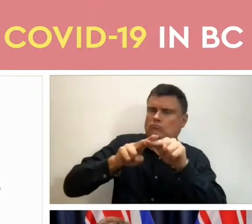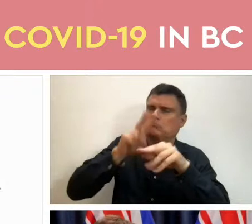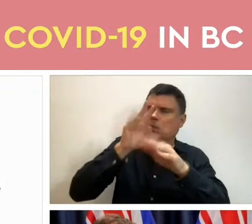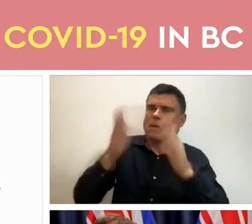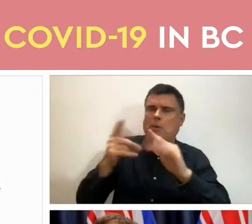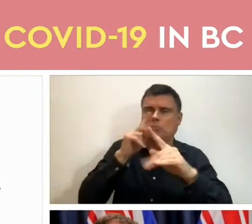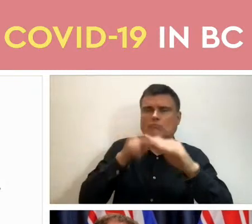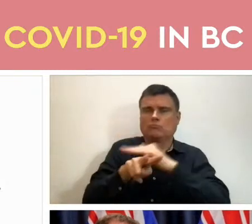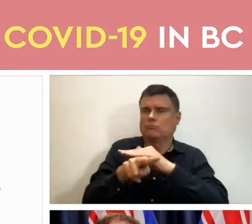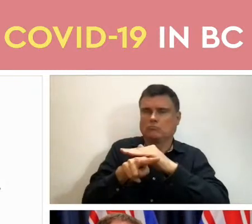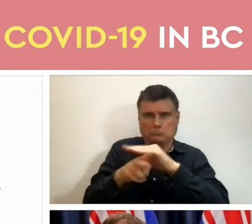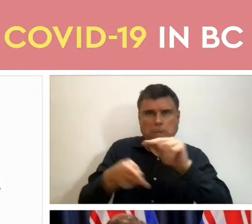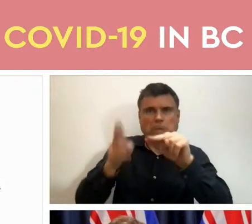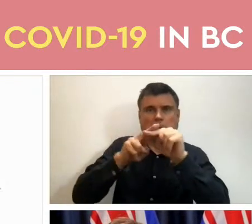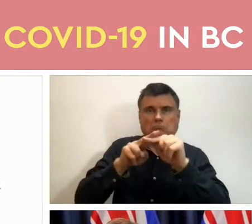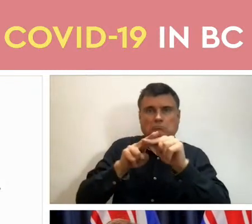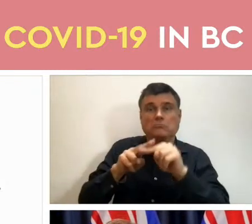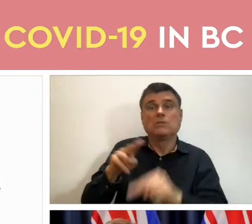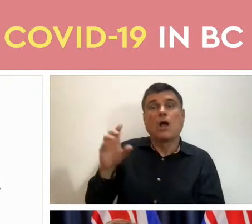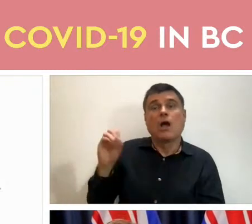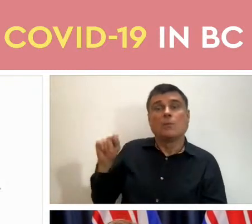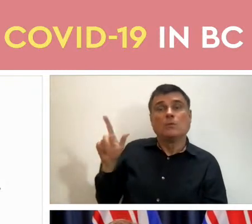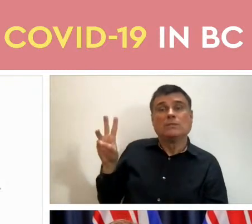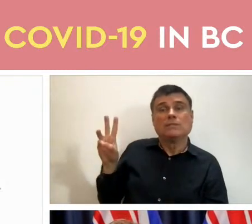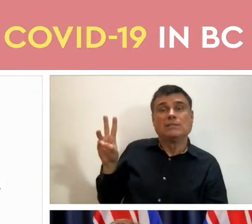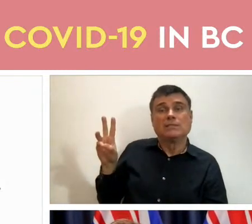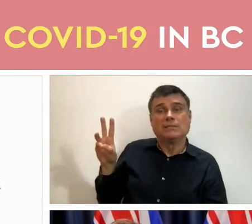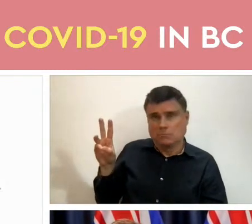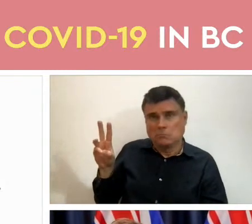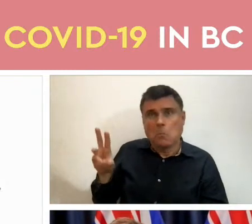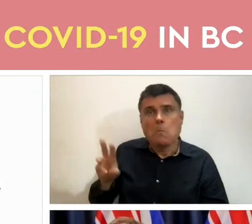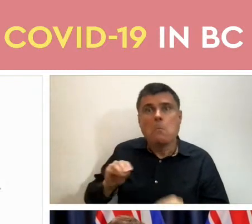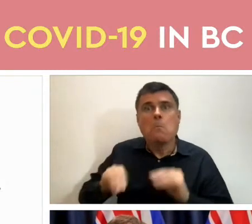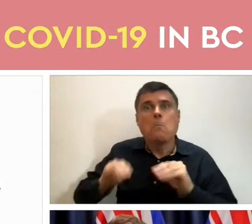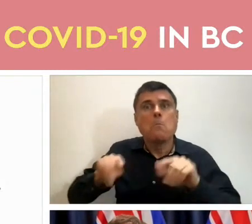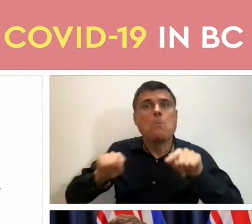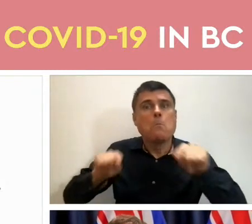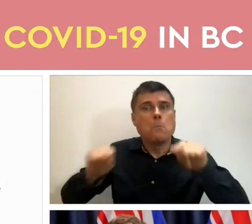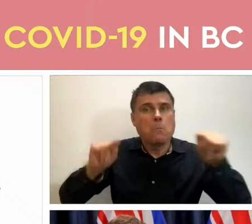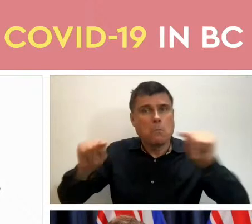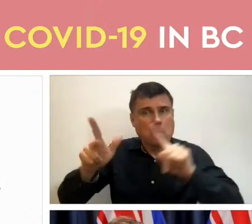and our rapidly advancing our pharmacy and health authority